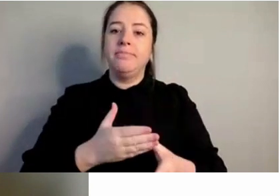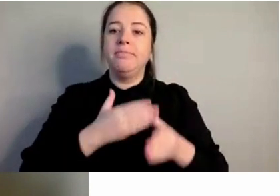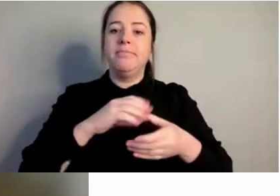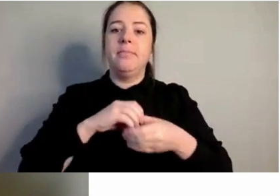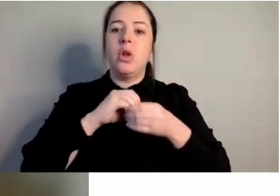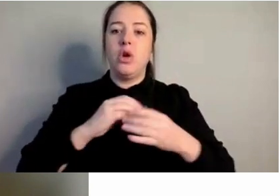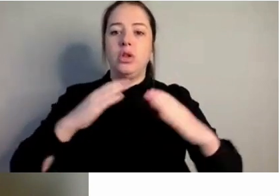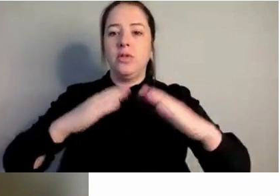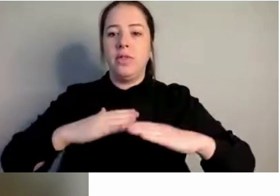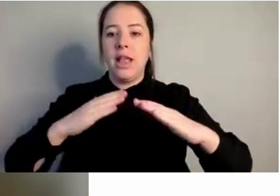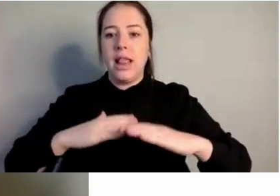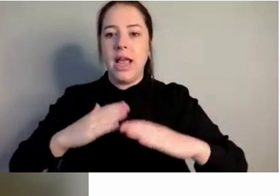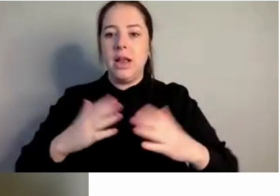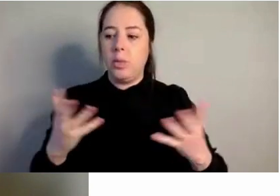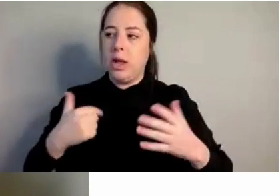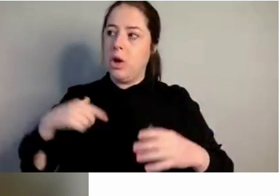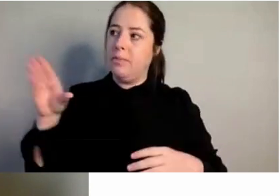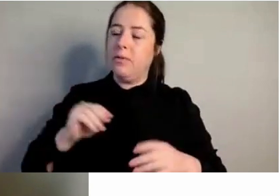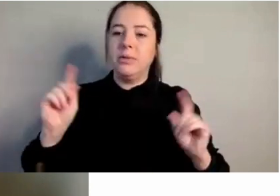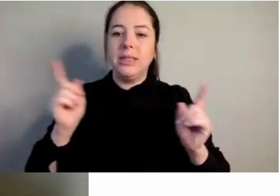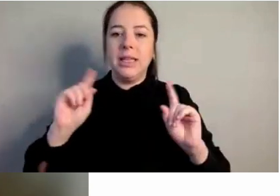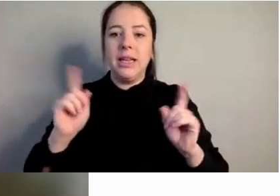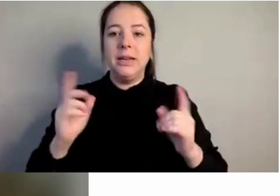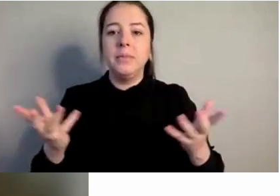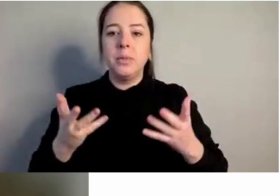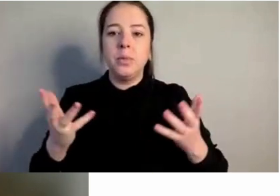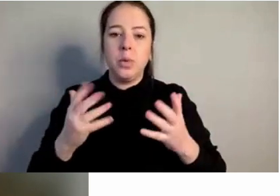whose country I present from today. For me, that is Gaurna country,